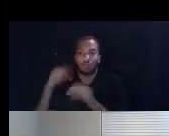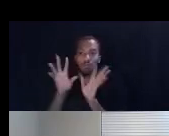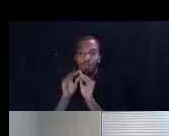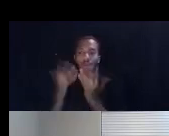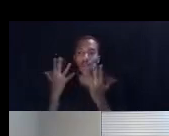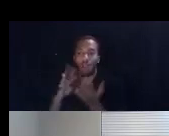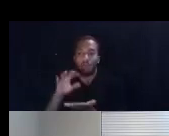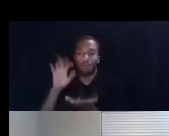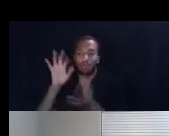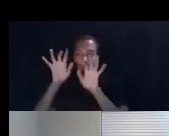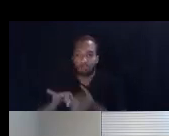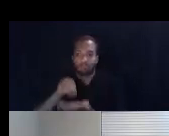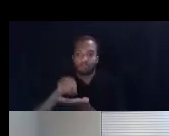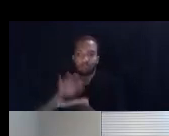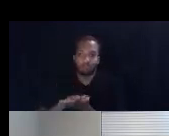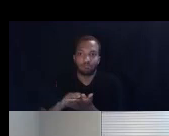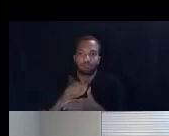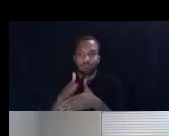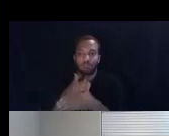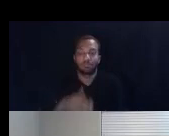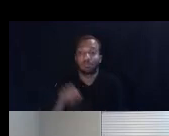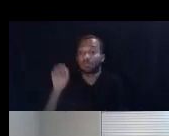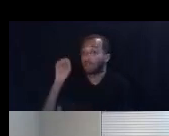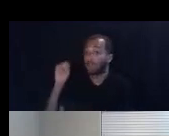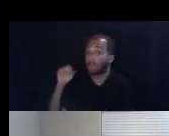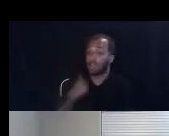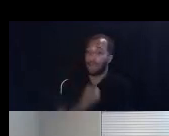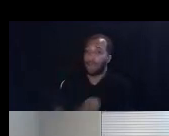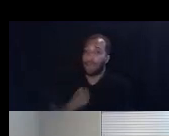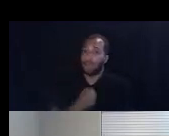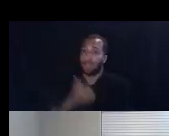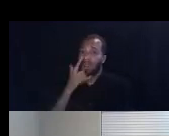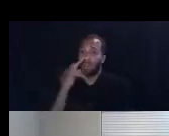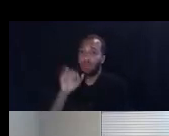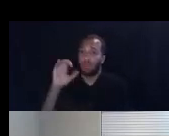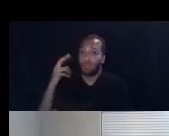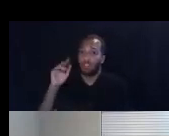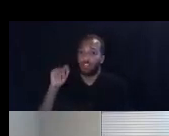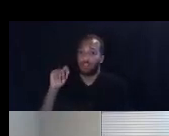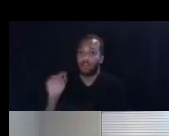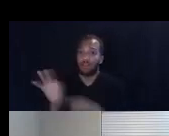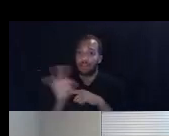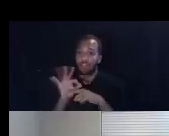[Uju] Yes. Thank you, Joannie. And apologies to everyone, I did realize it looks like the chat function is not functioning.